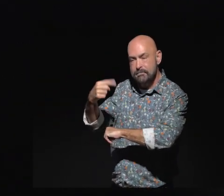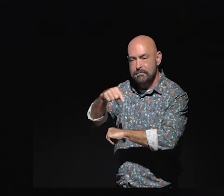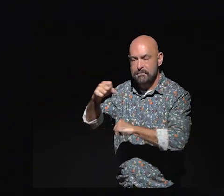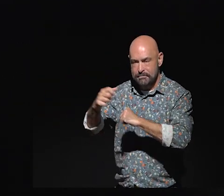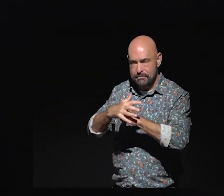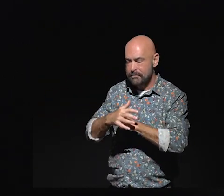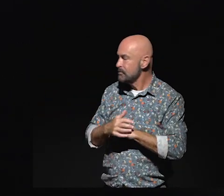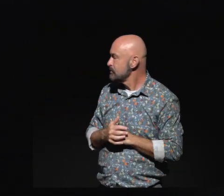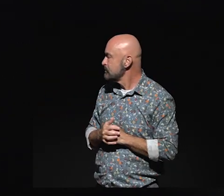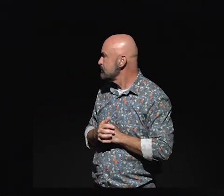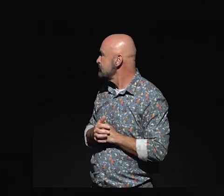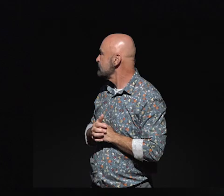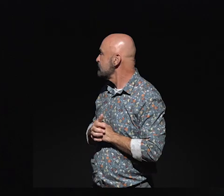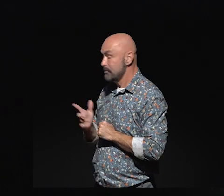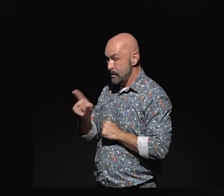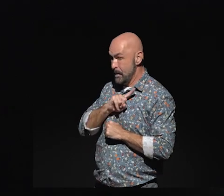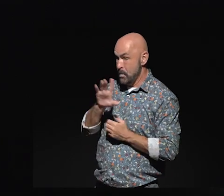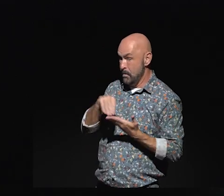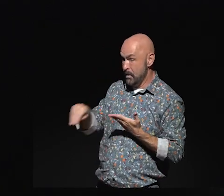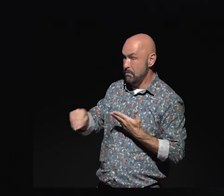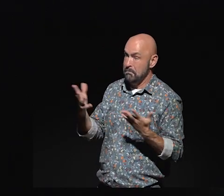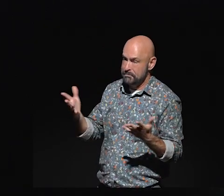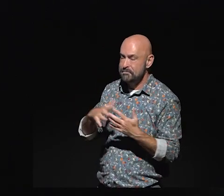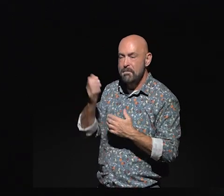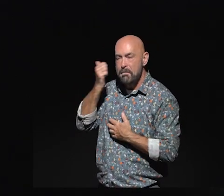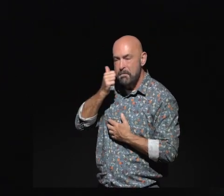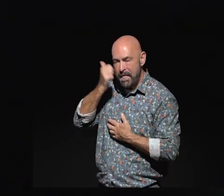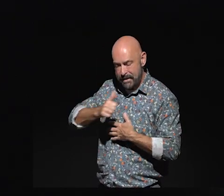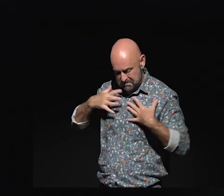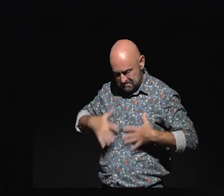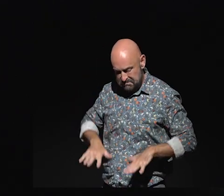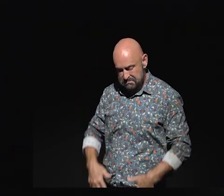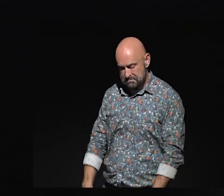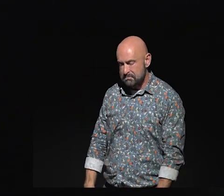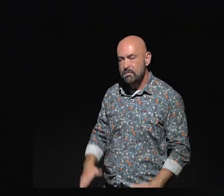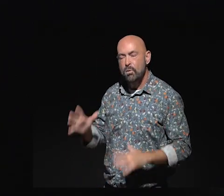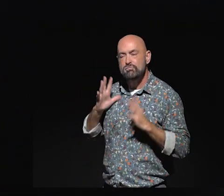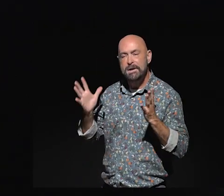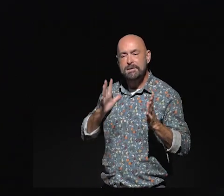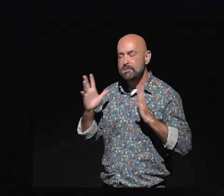And that, after all, is what he's paying for. In black, her shawl tossed,